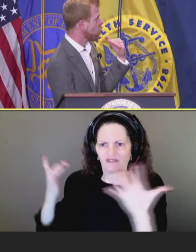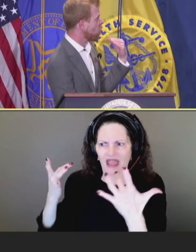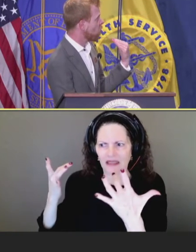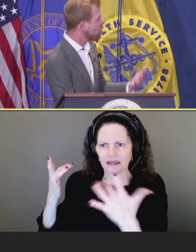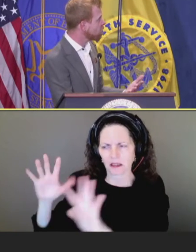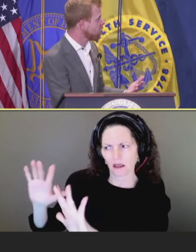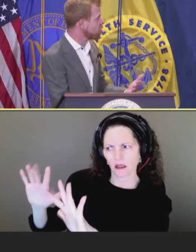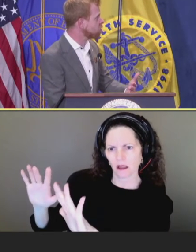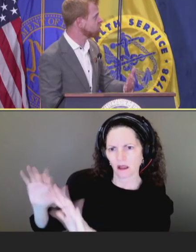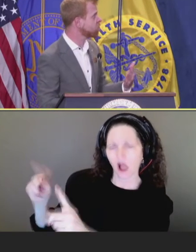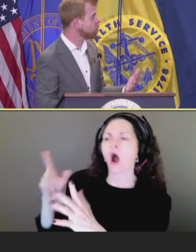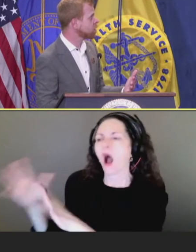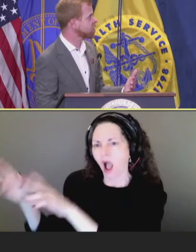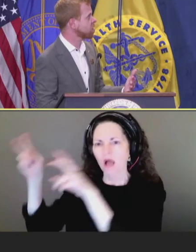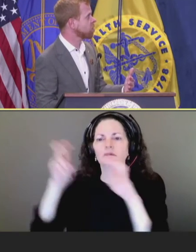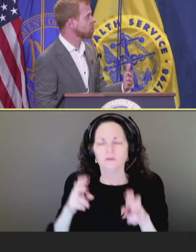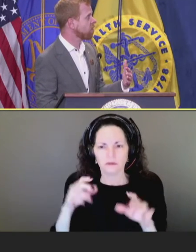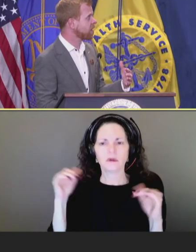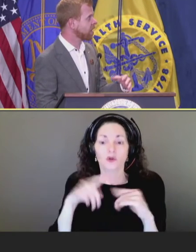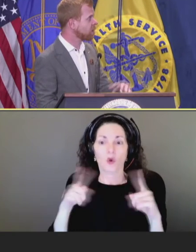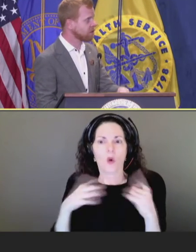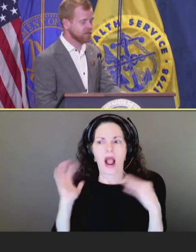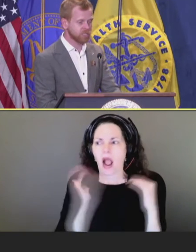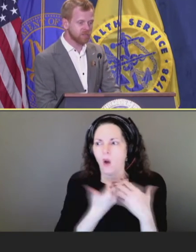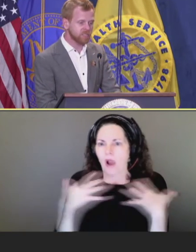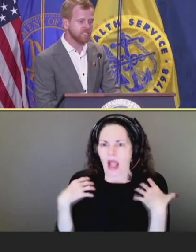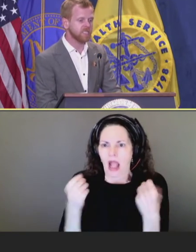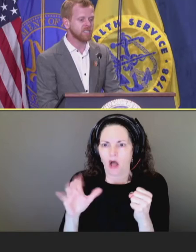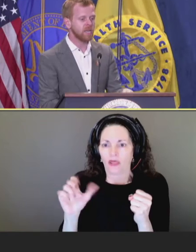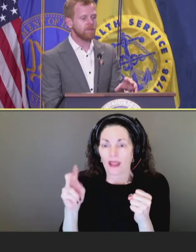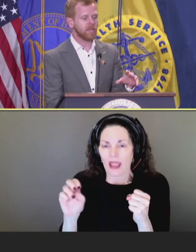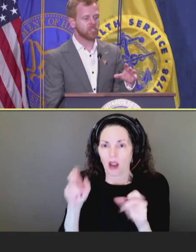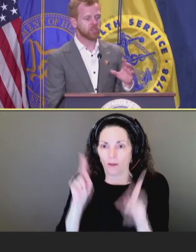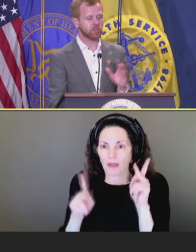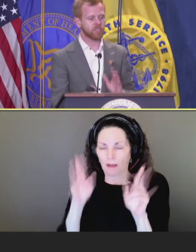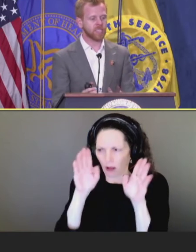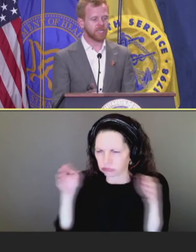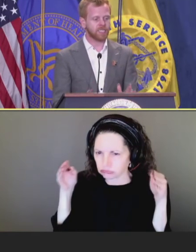our healthcare goals focus on providing health care services. Making sure that there's testing